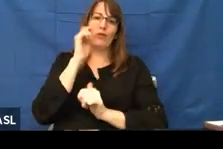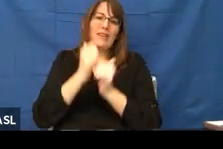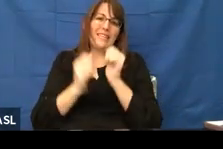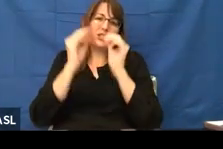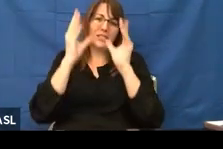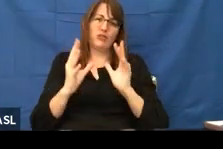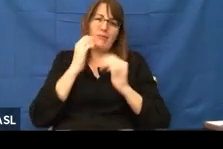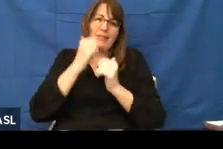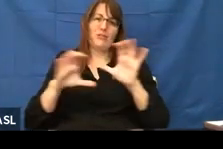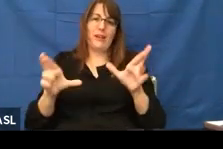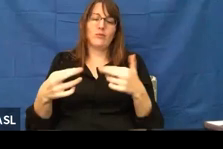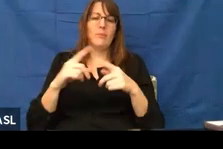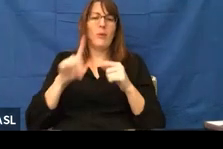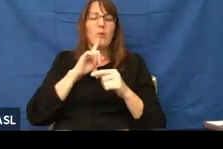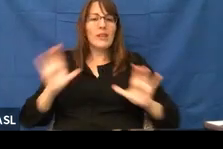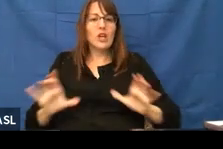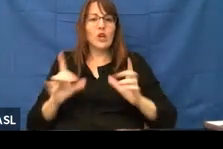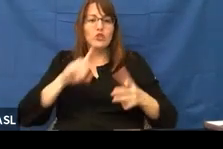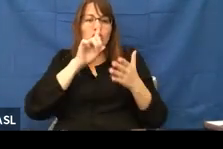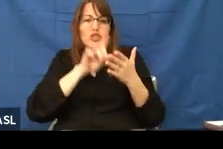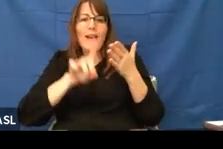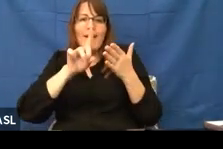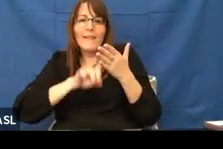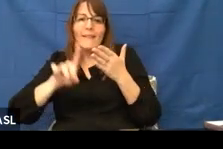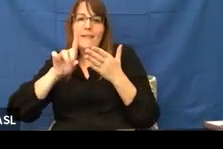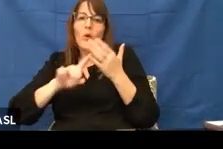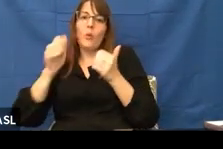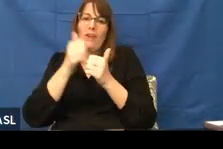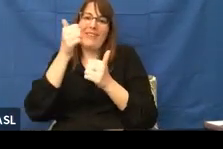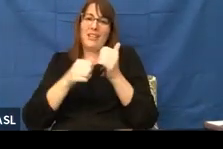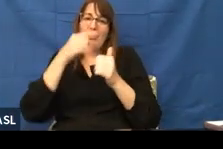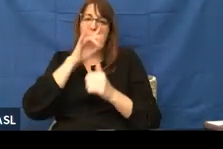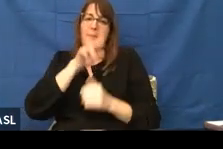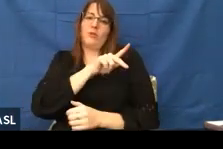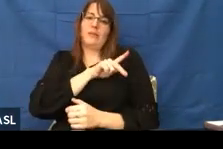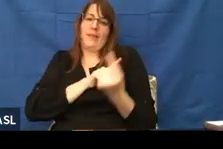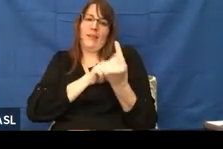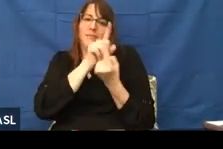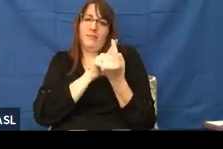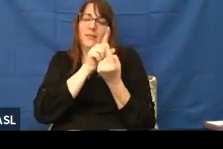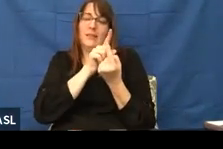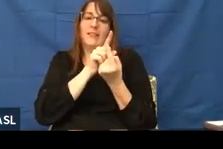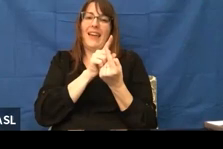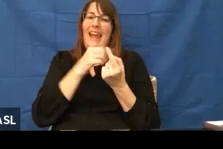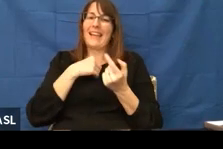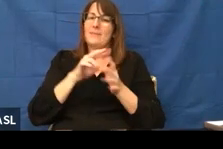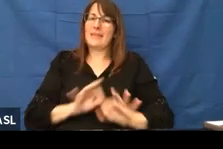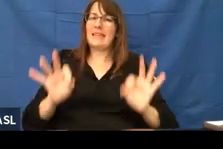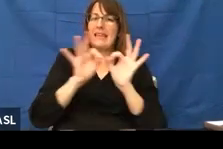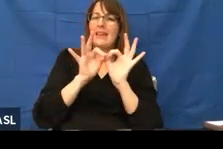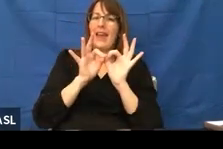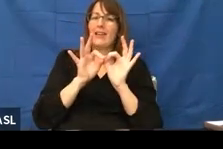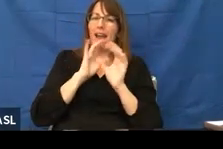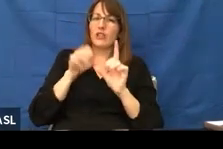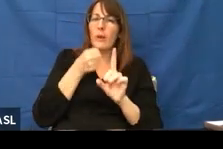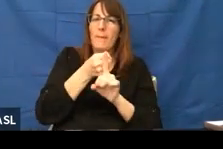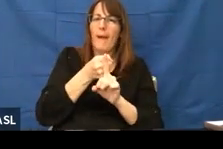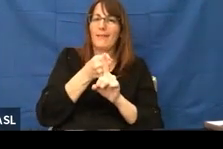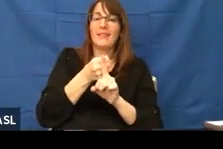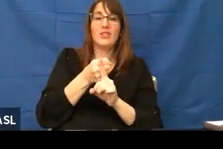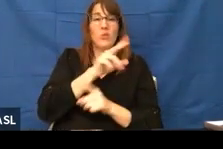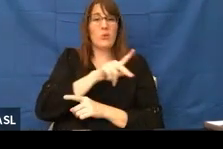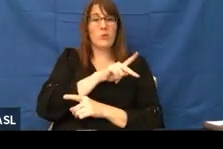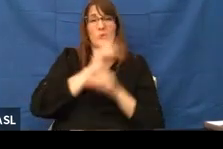Allison Frenzel : Check in with your kids on a personal level, in a way that's meaningful and effective in your world. And that is a personal decision, and